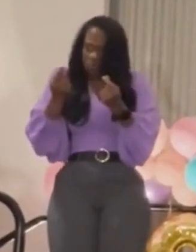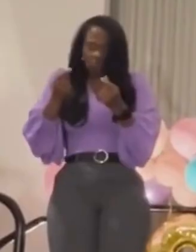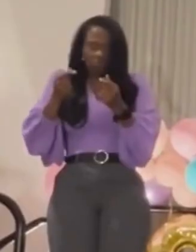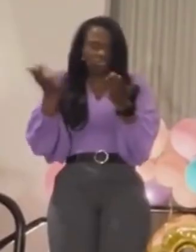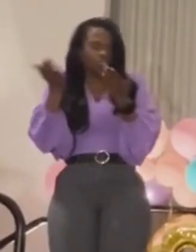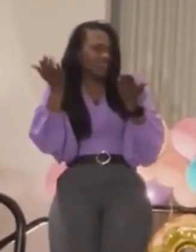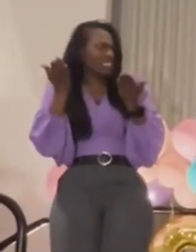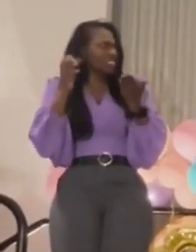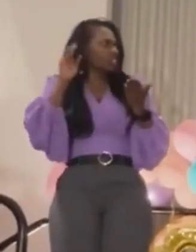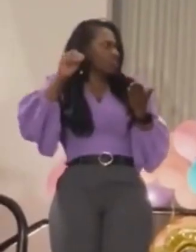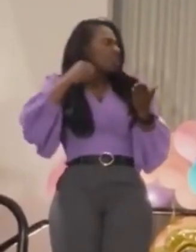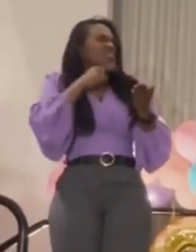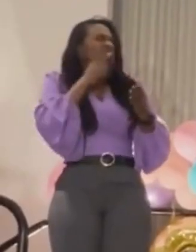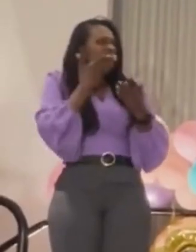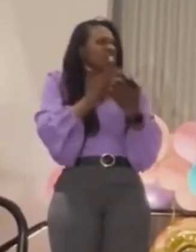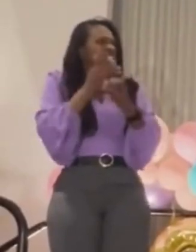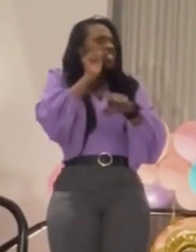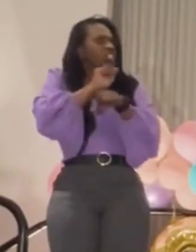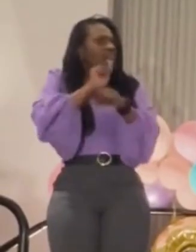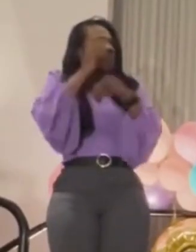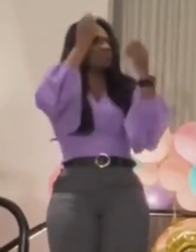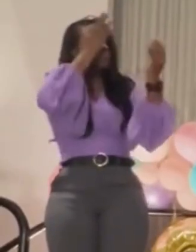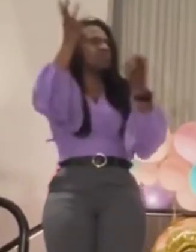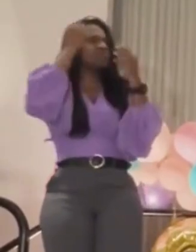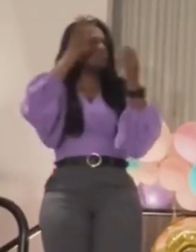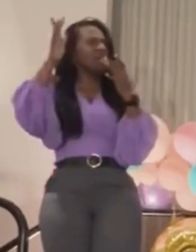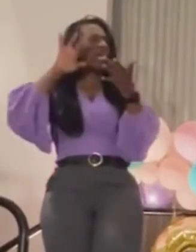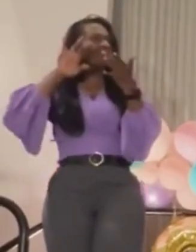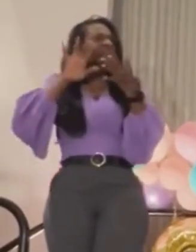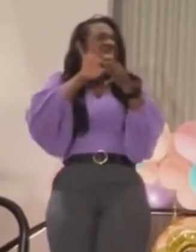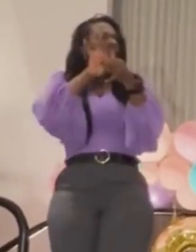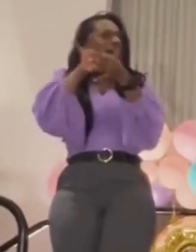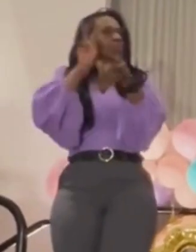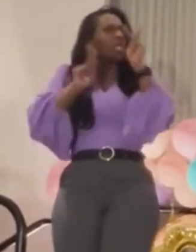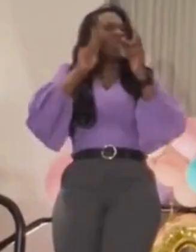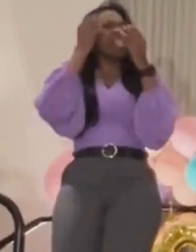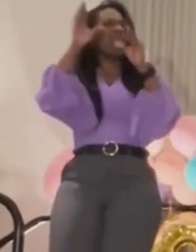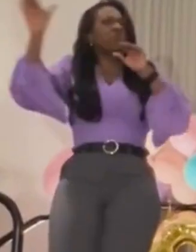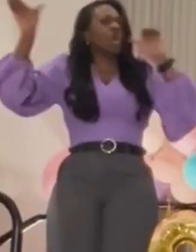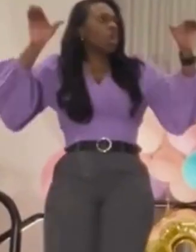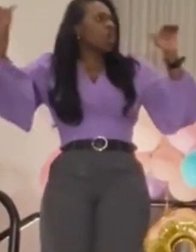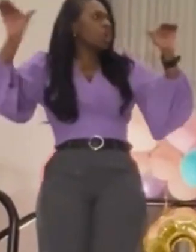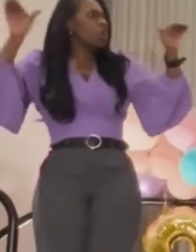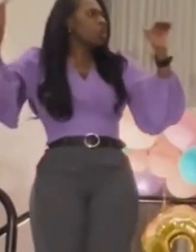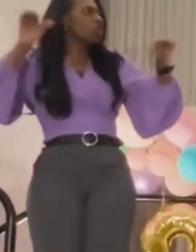So we need to do a really good job of connecting with those people and letting them know